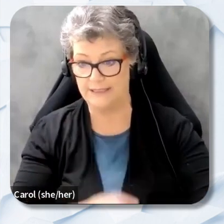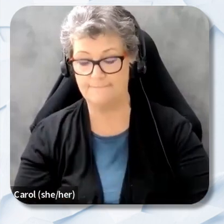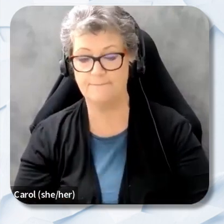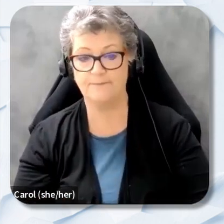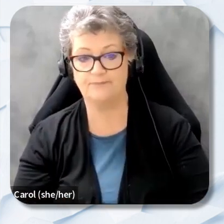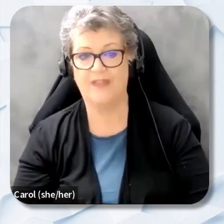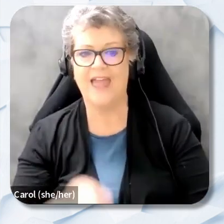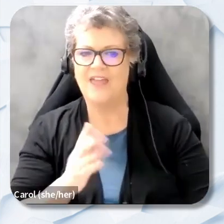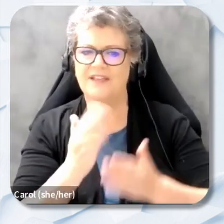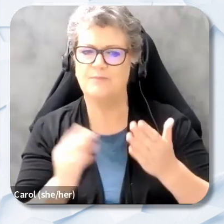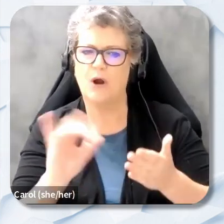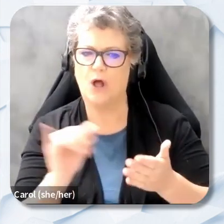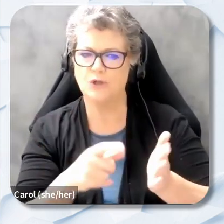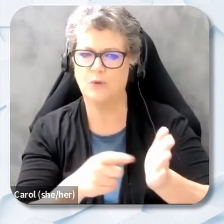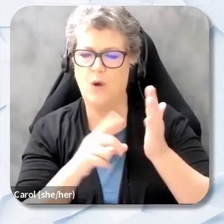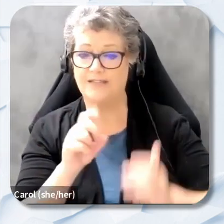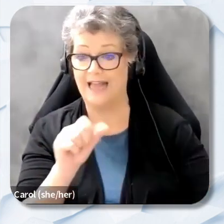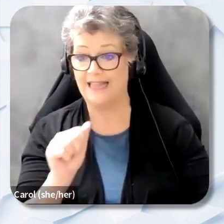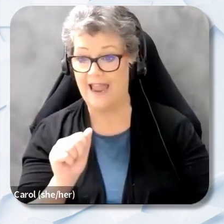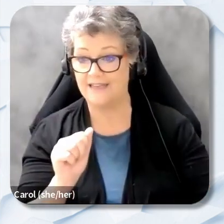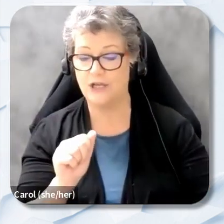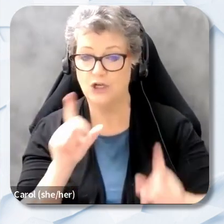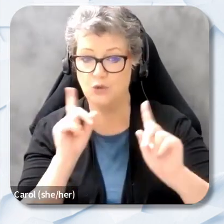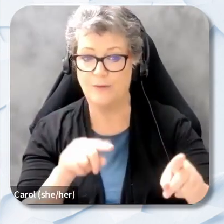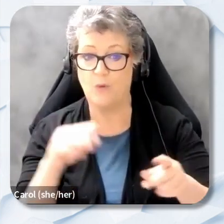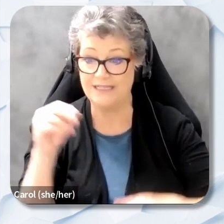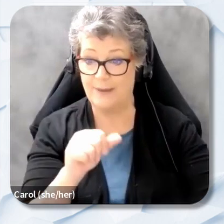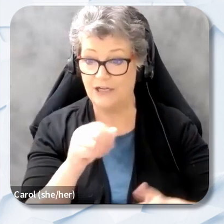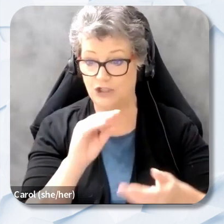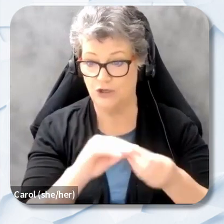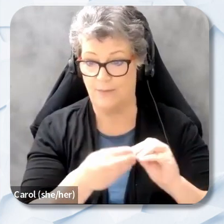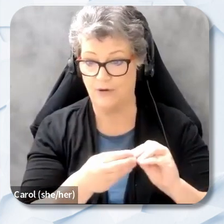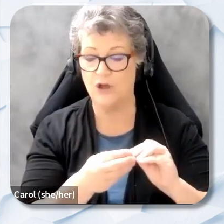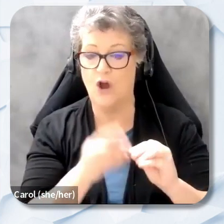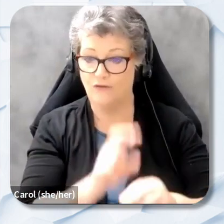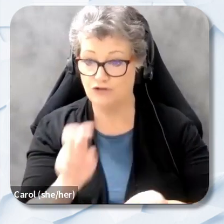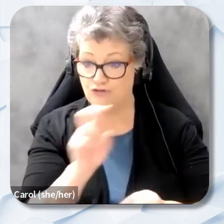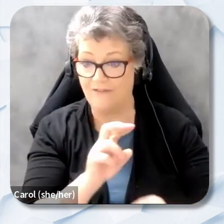This part also requires LEAs to report expenditure amounts for travel and per diem, stipends,